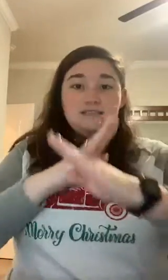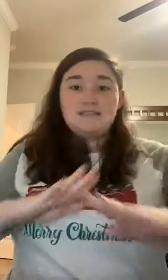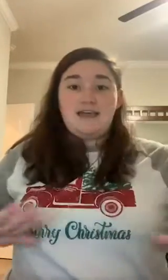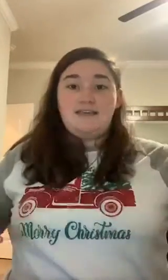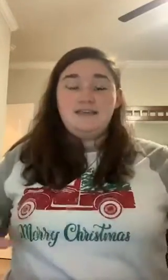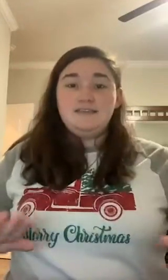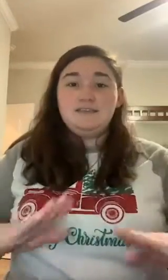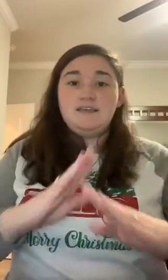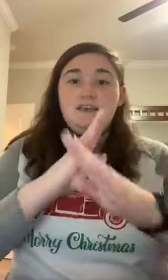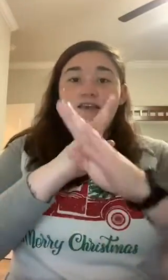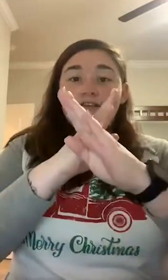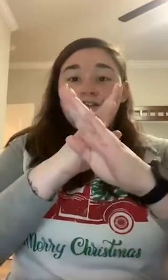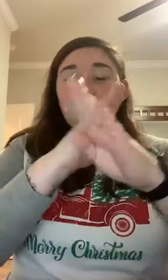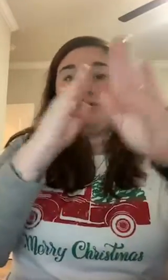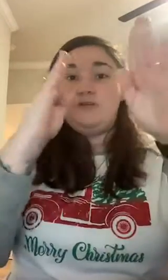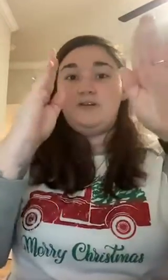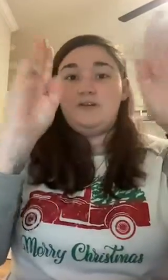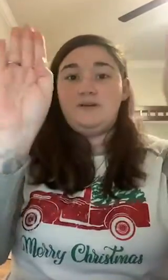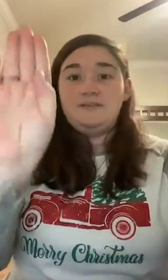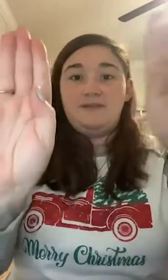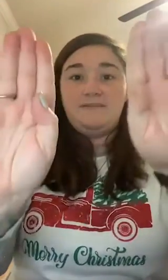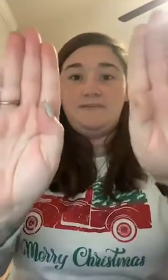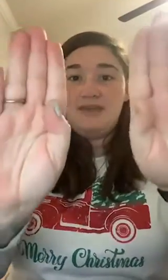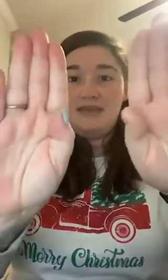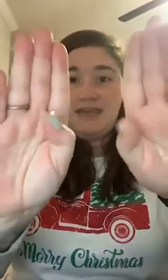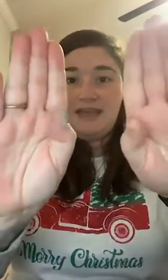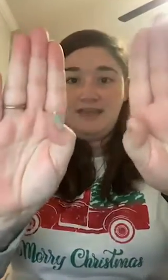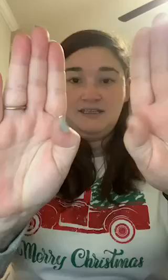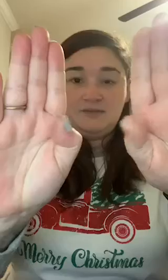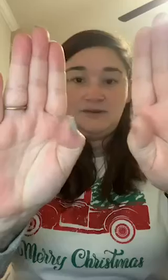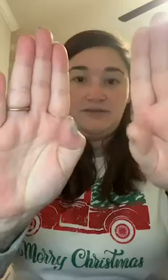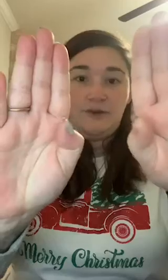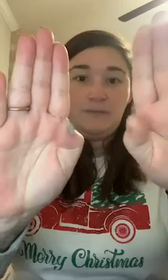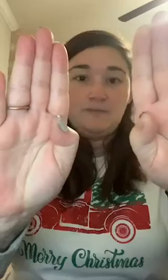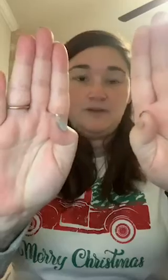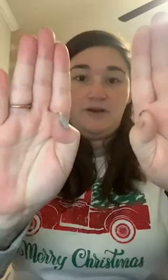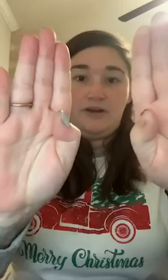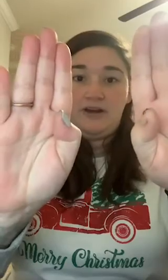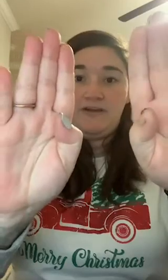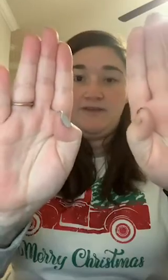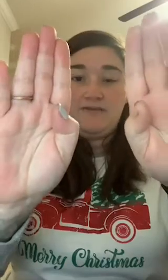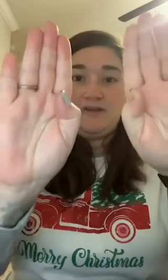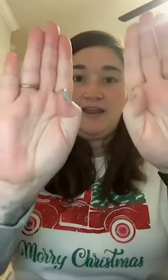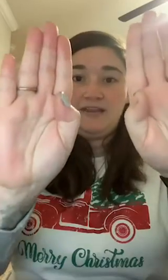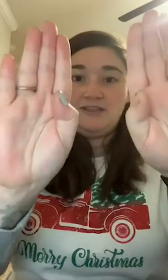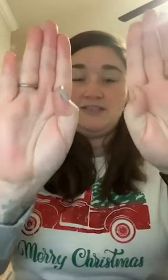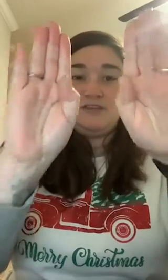silent so you're going to make b hands where your thumbs are in front of your hand just a little bit